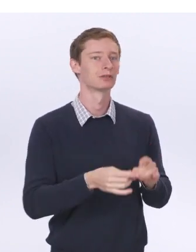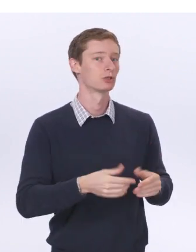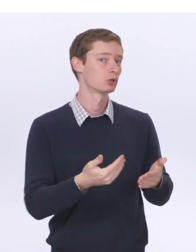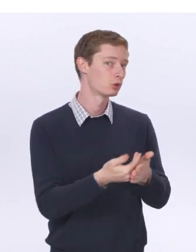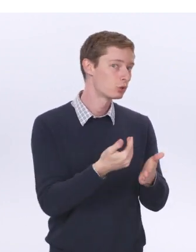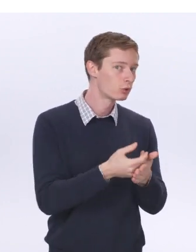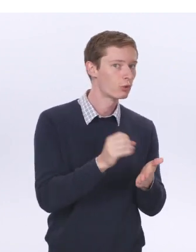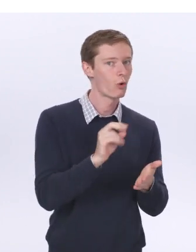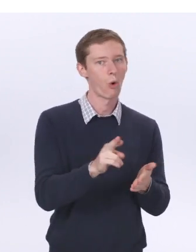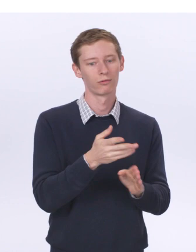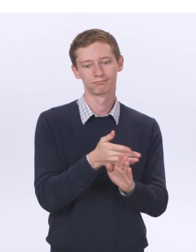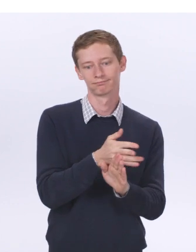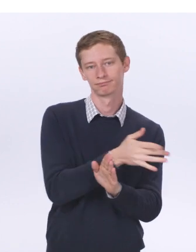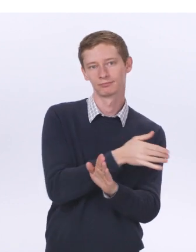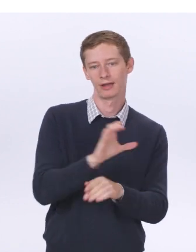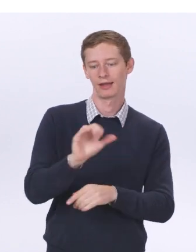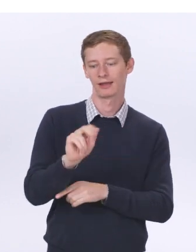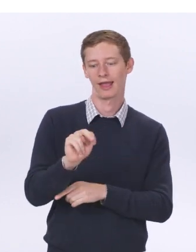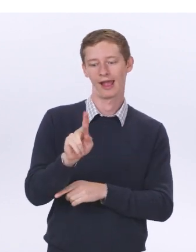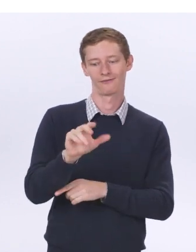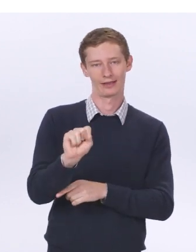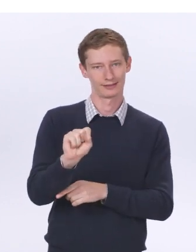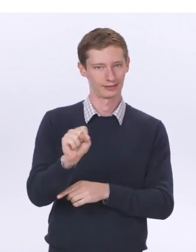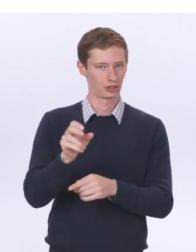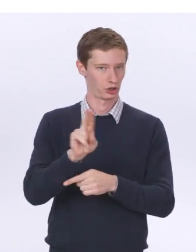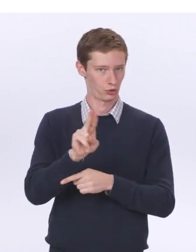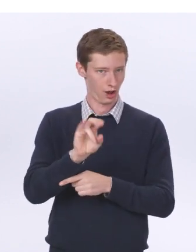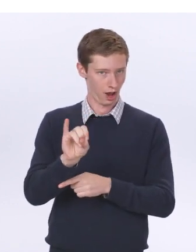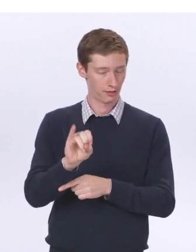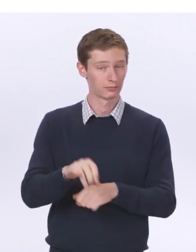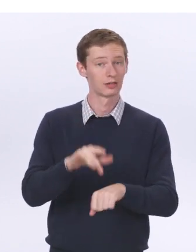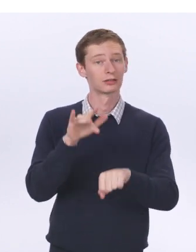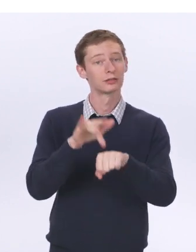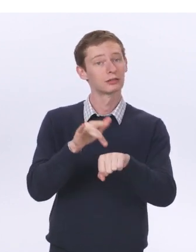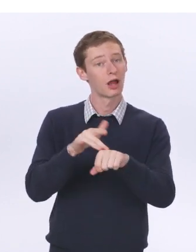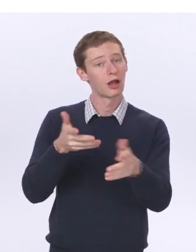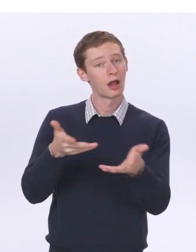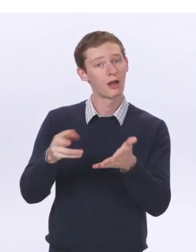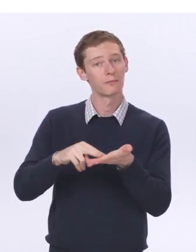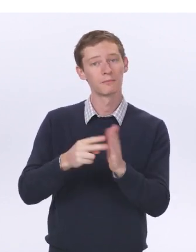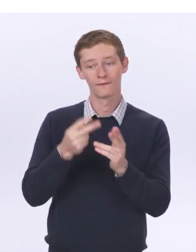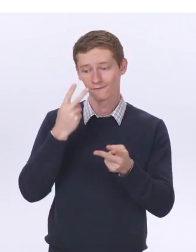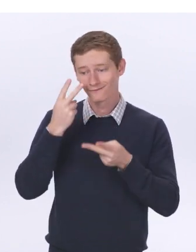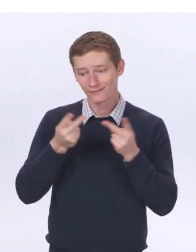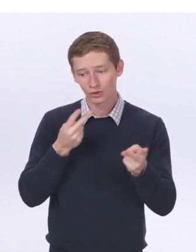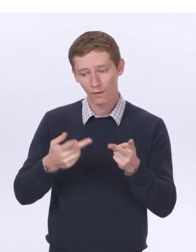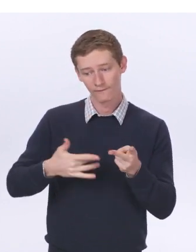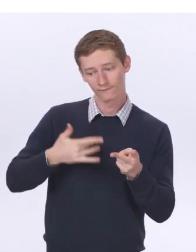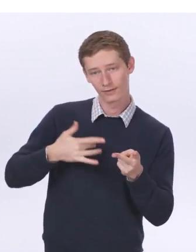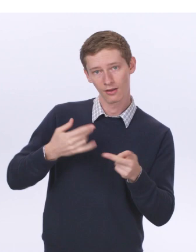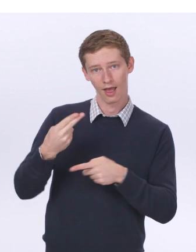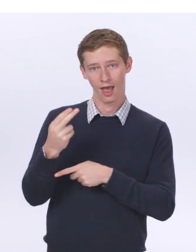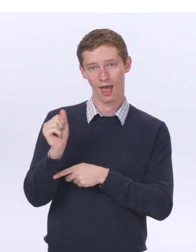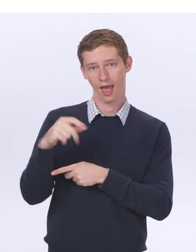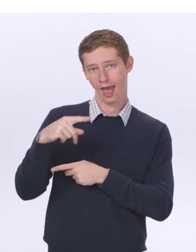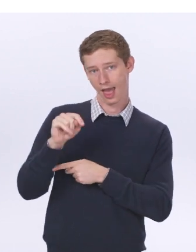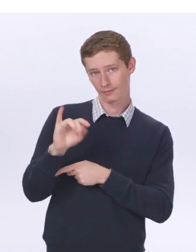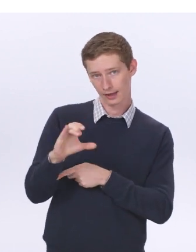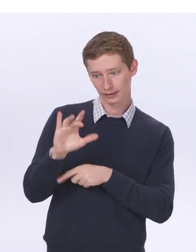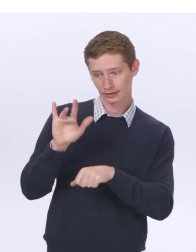which gives the user visual haptic feedback when they touch a surface or check out the new palm menu prefab in our poke example scene